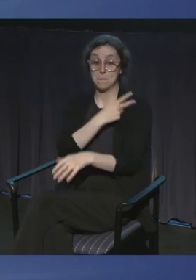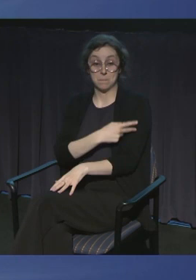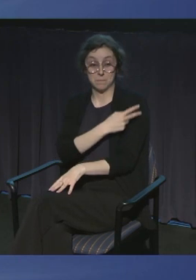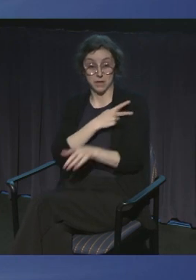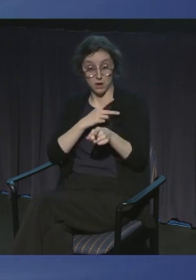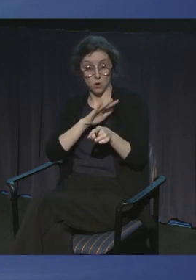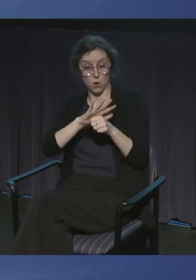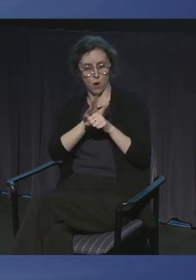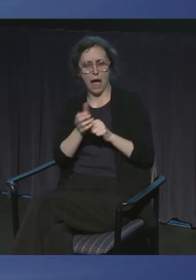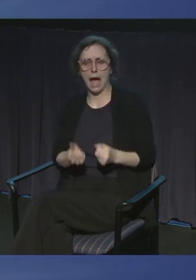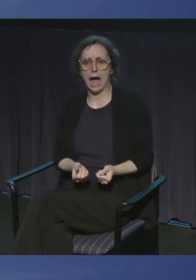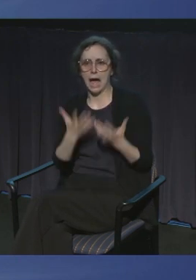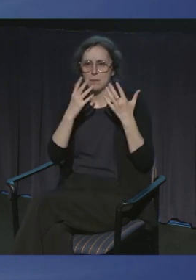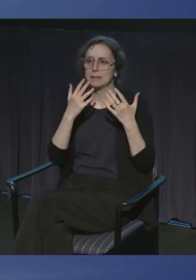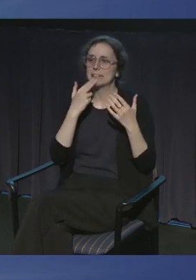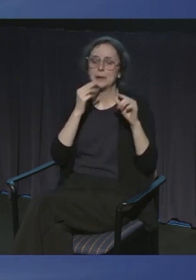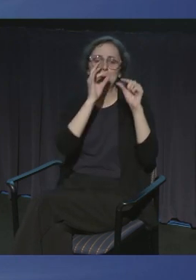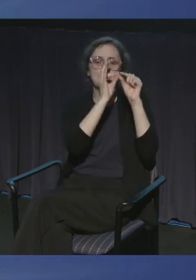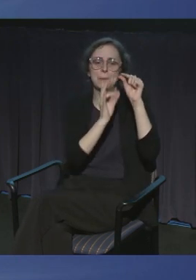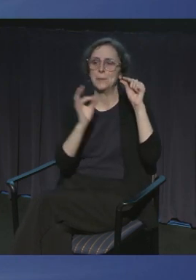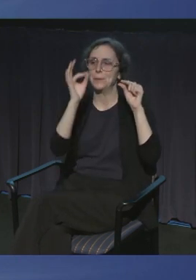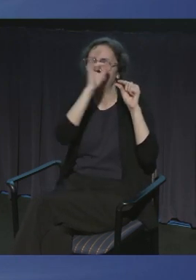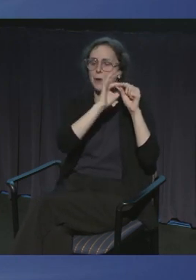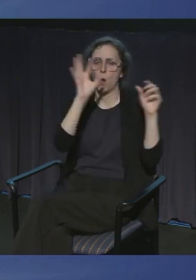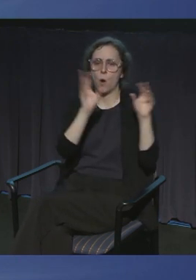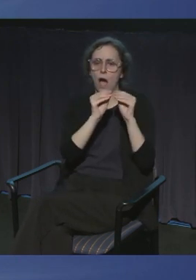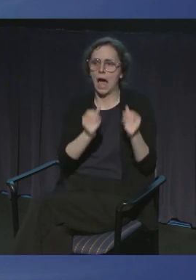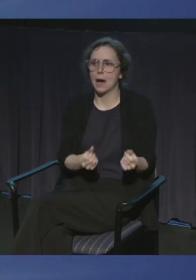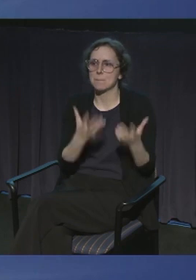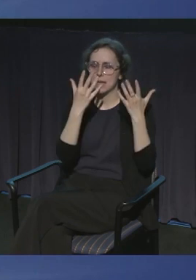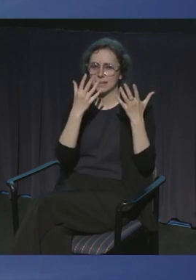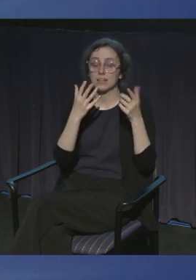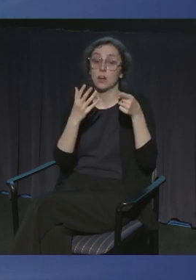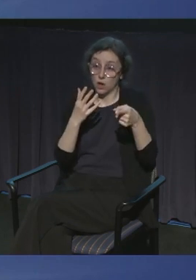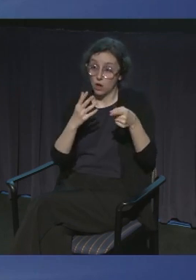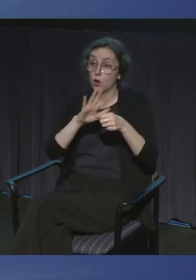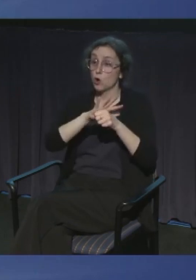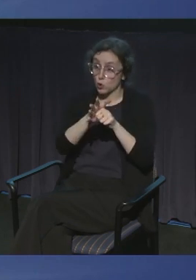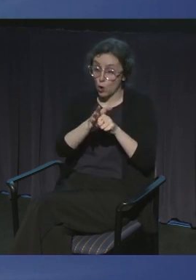THEY SHOW A VISIBLE SPEC AND WE CAN COUNT HOW MANY ASC SPECKS THEY HAVE AND WE SAW THAT COVID